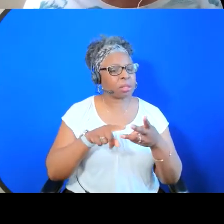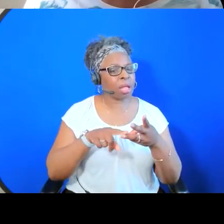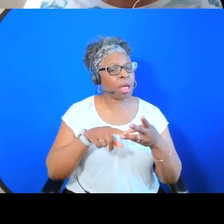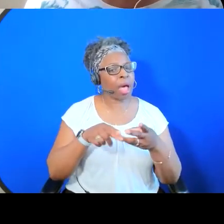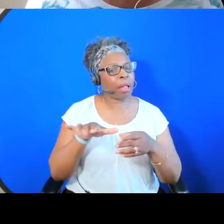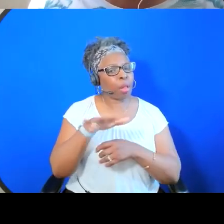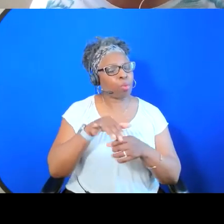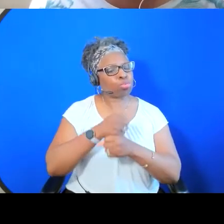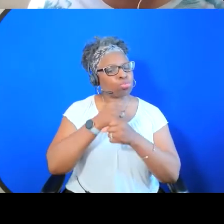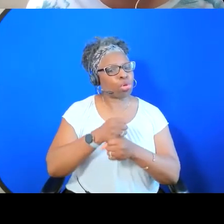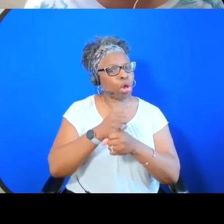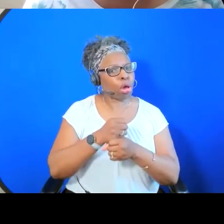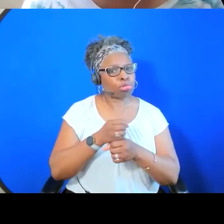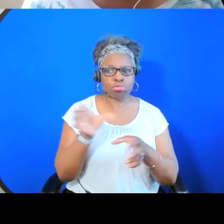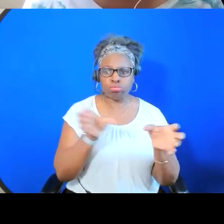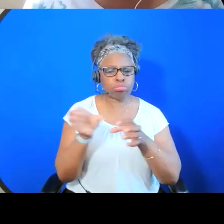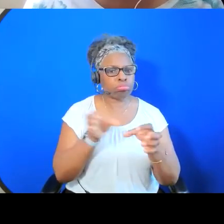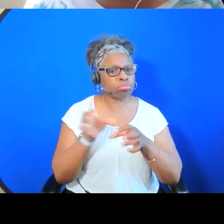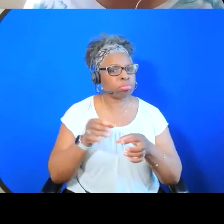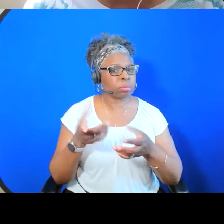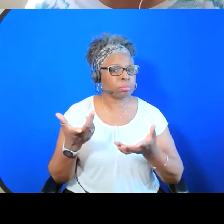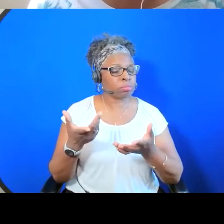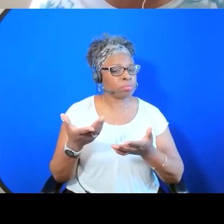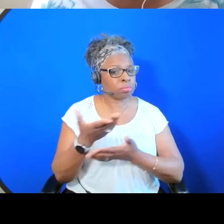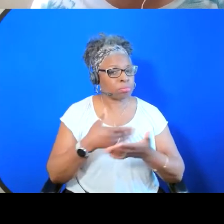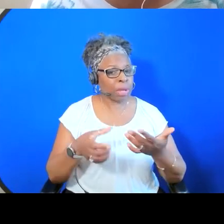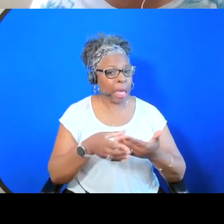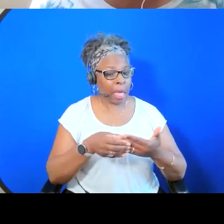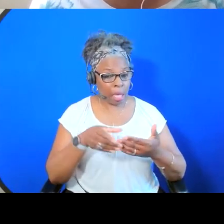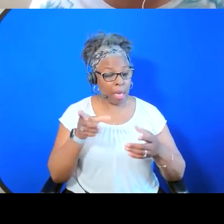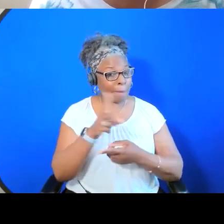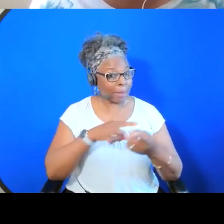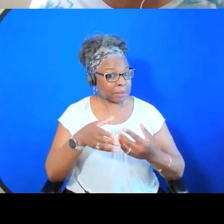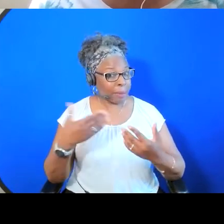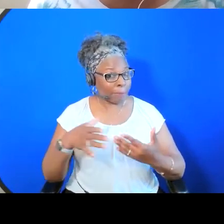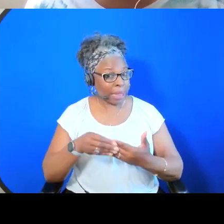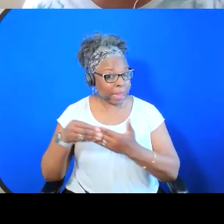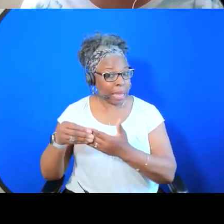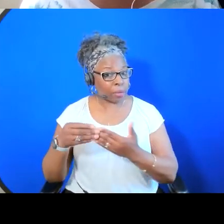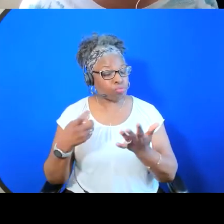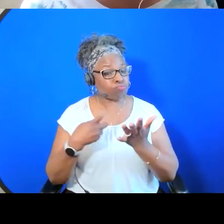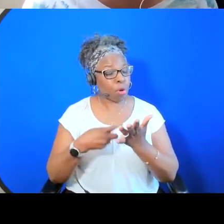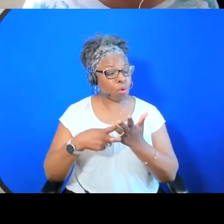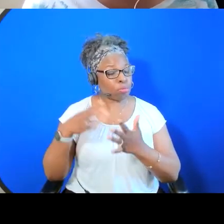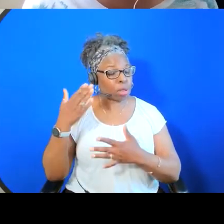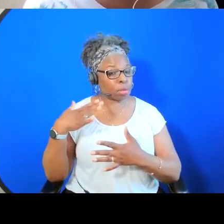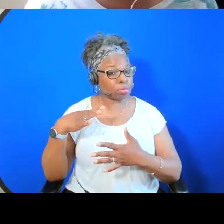And the discussion was led by Roma representatives. This was actually the project, this this work where I was not it's actually